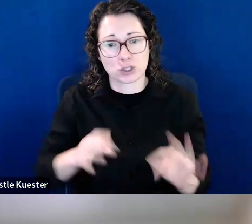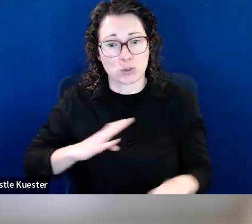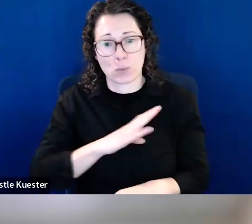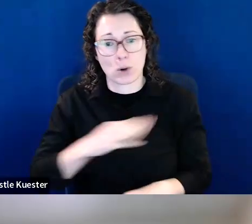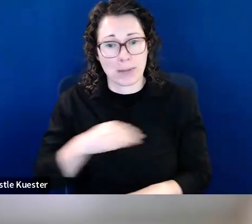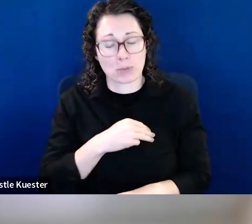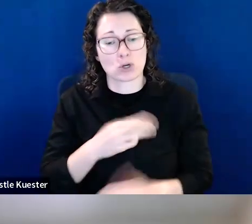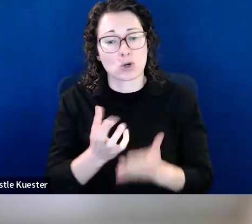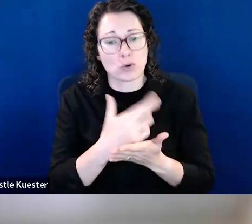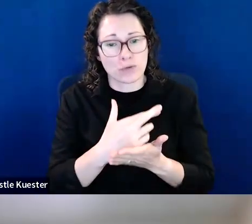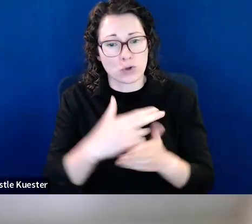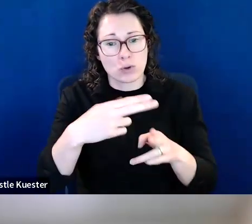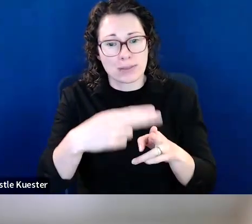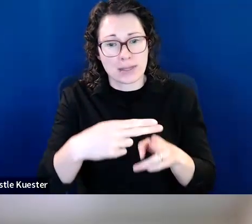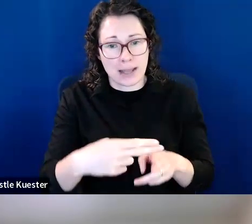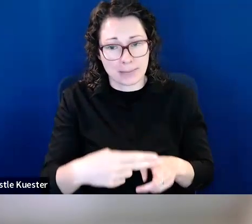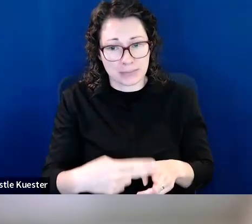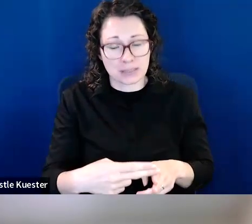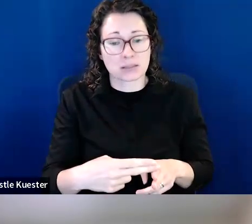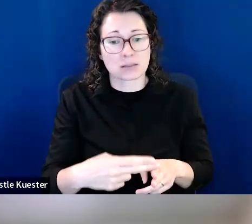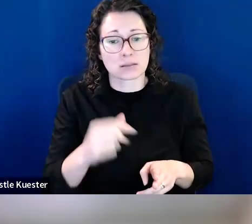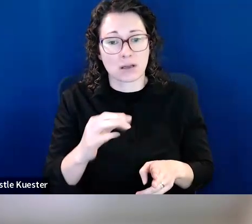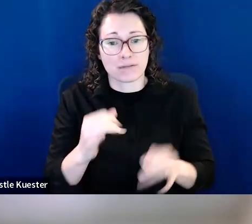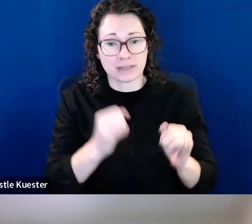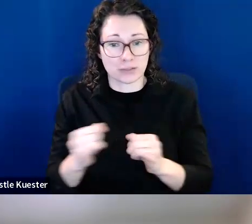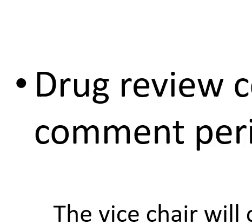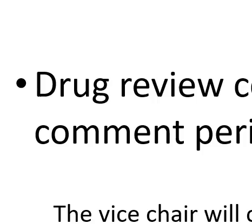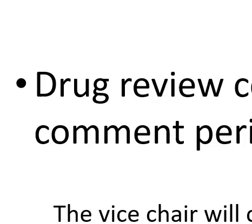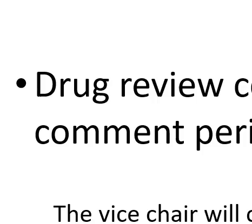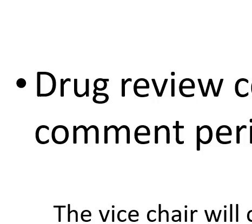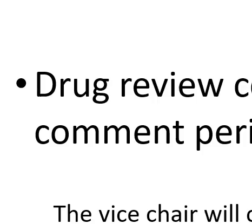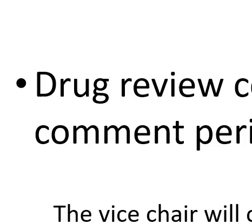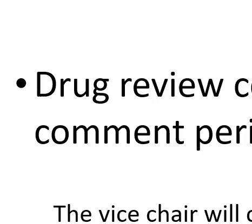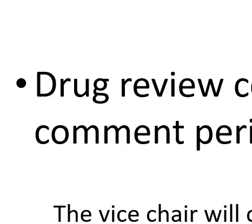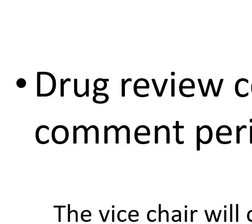you know review the names that are of individuals that maybe you've already heard from earlier or